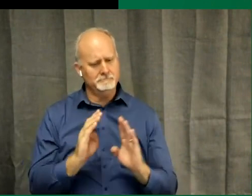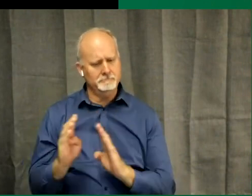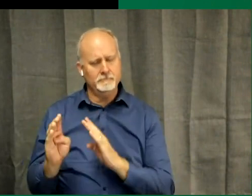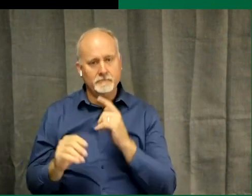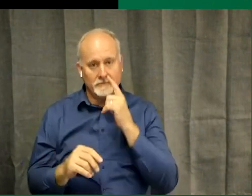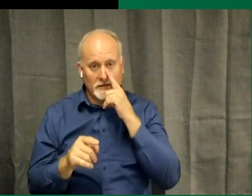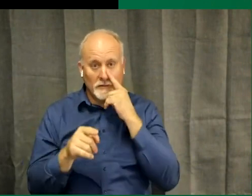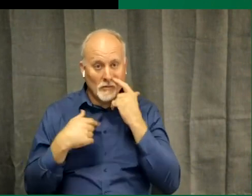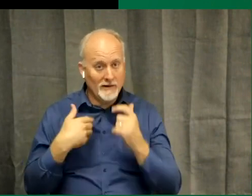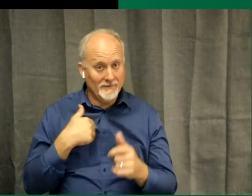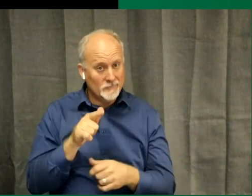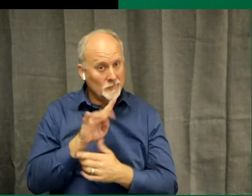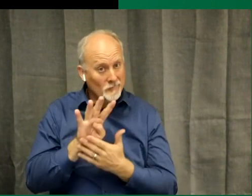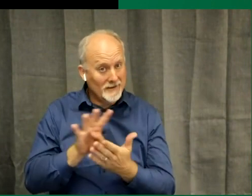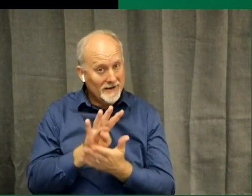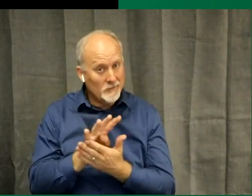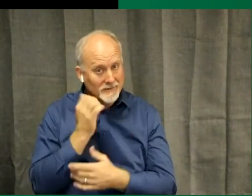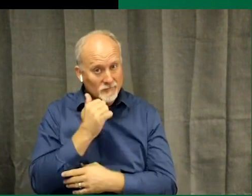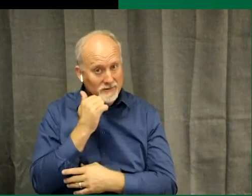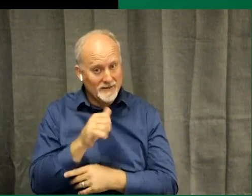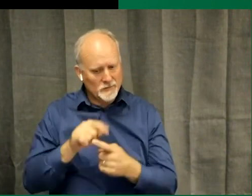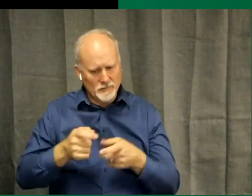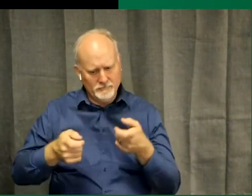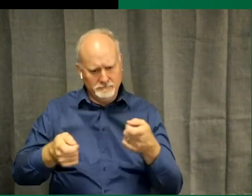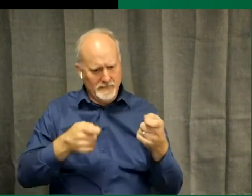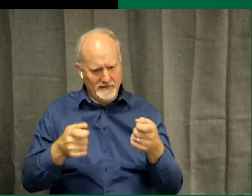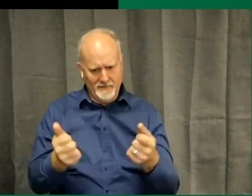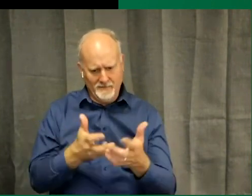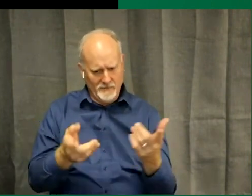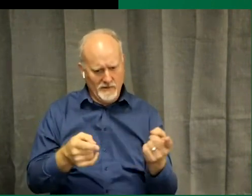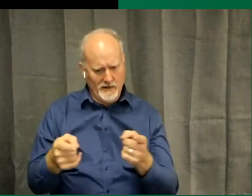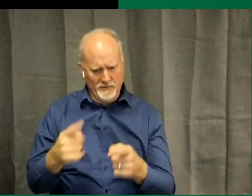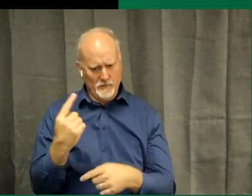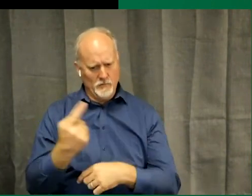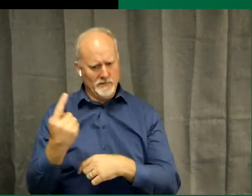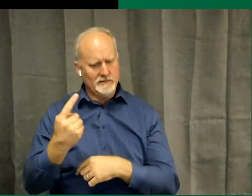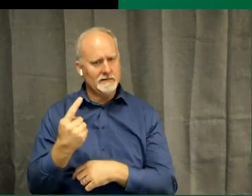have 24 hours to kind of manage everything that you're going through in that one day the fourth